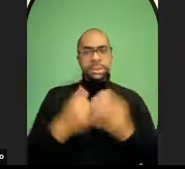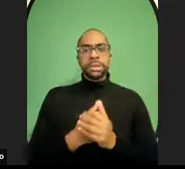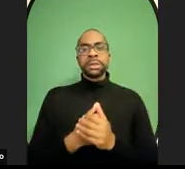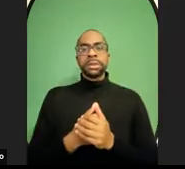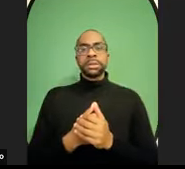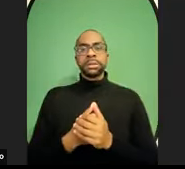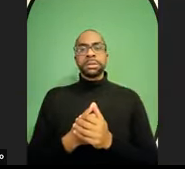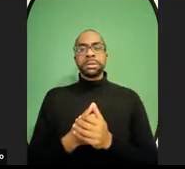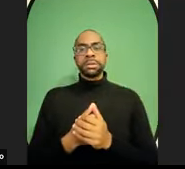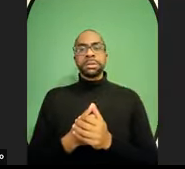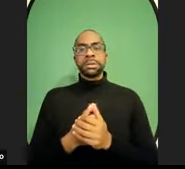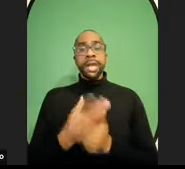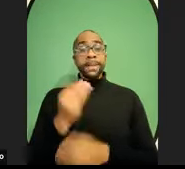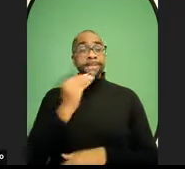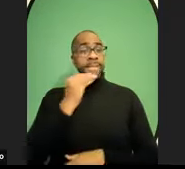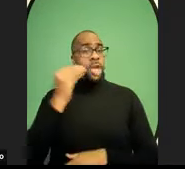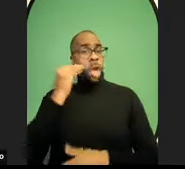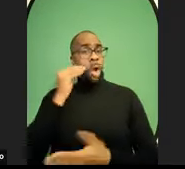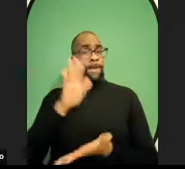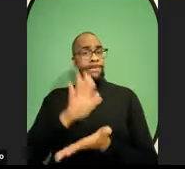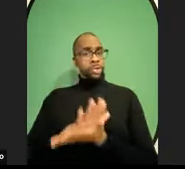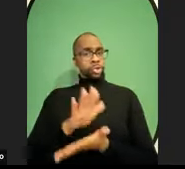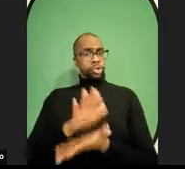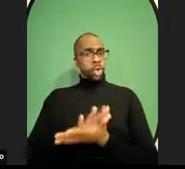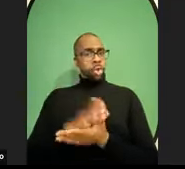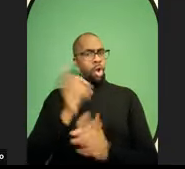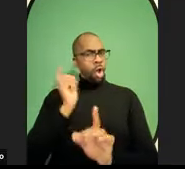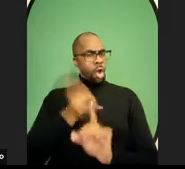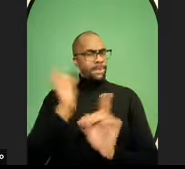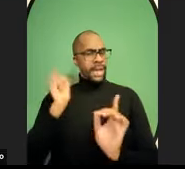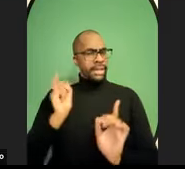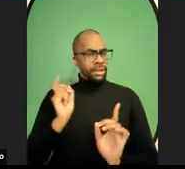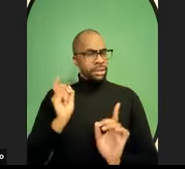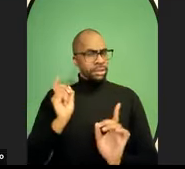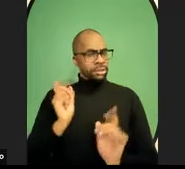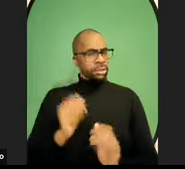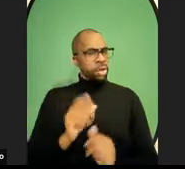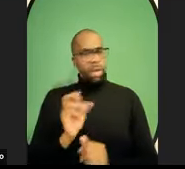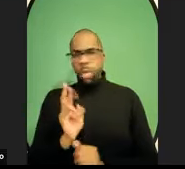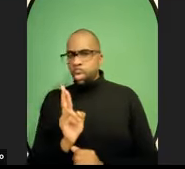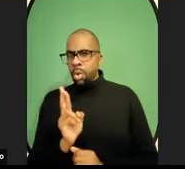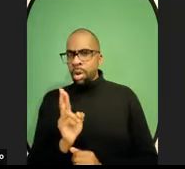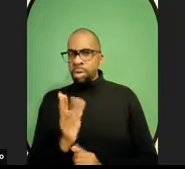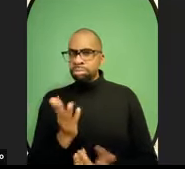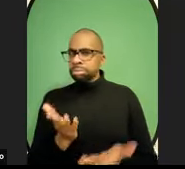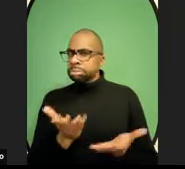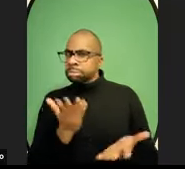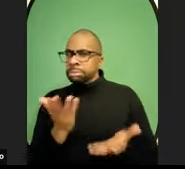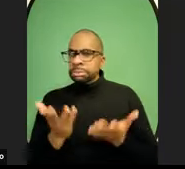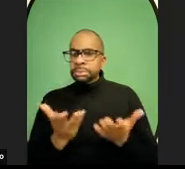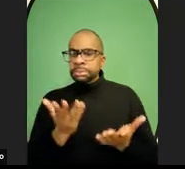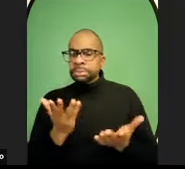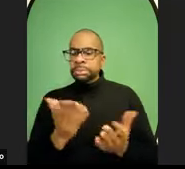mask. is the remote. option option or the homeschool home and option or the homeschool home instruction option Automatically available to that